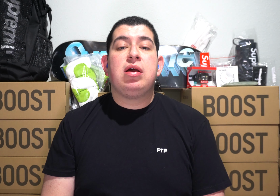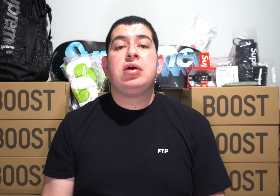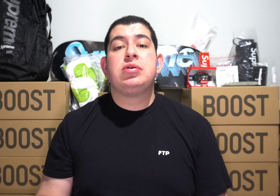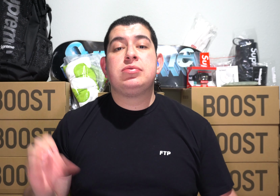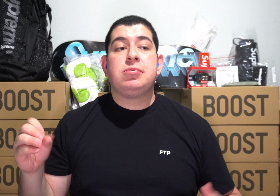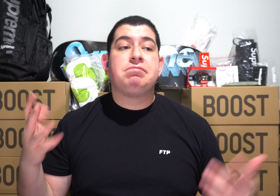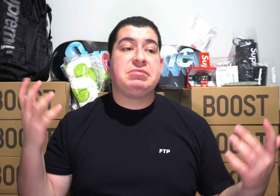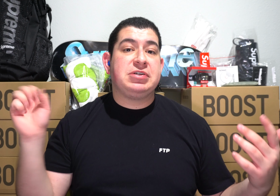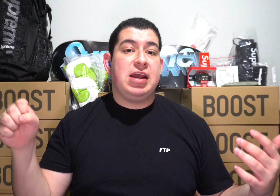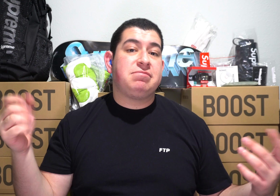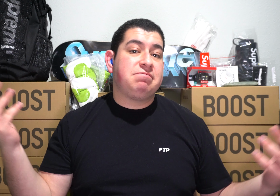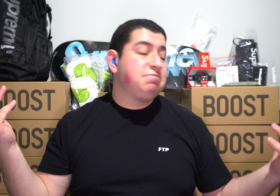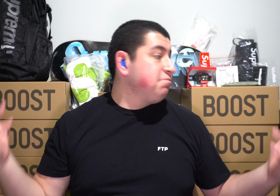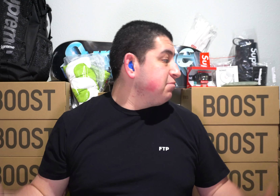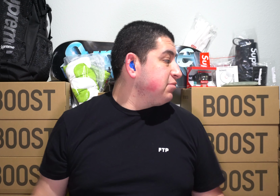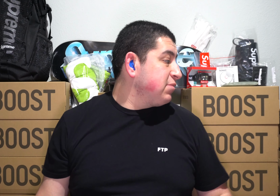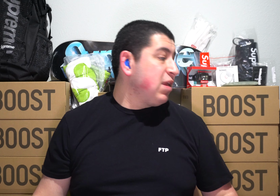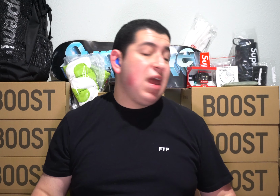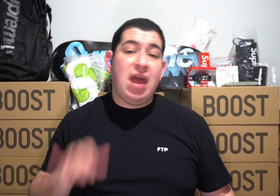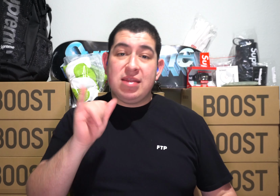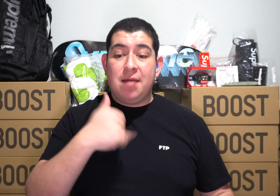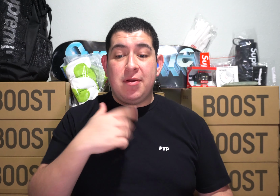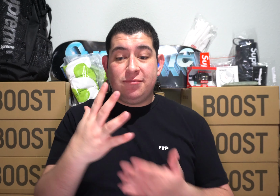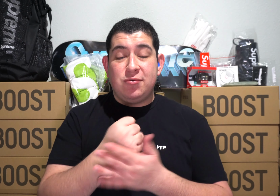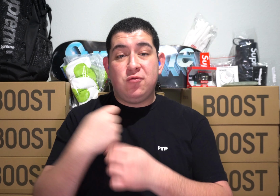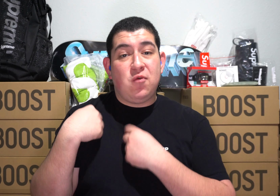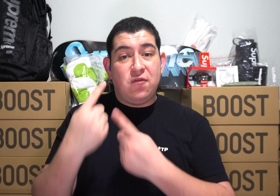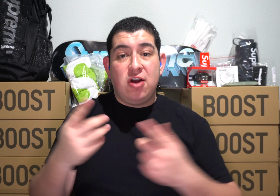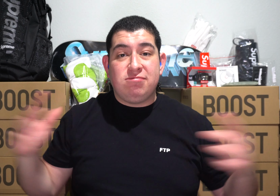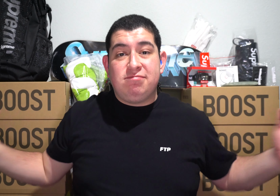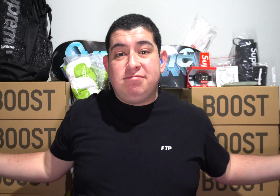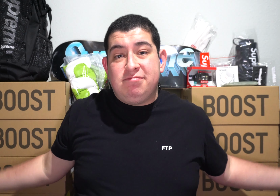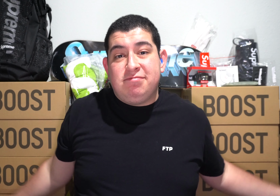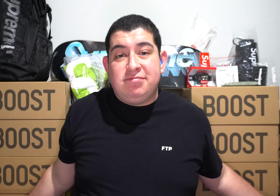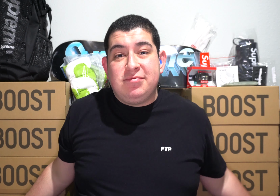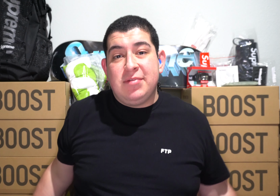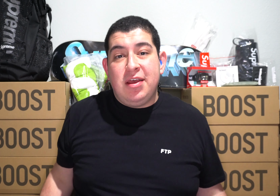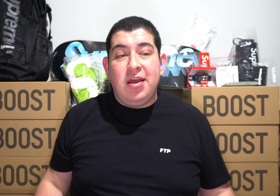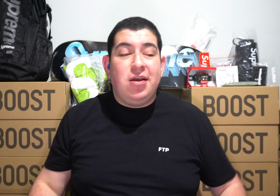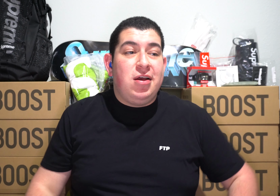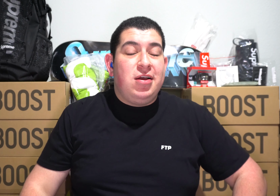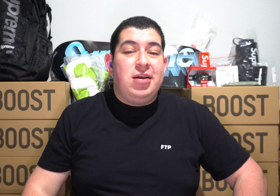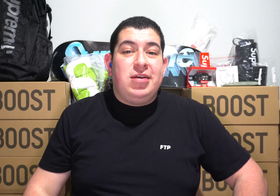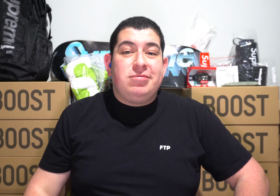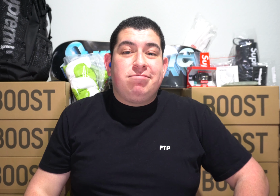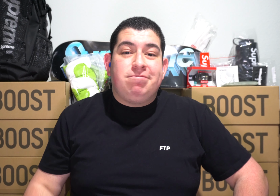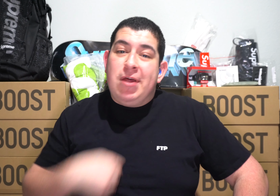Yeah… That is what I am collecting so far.